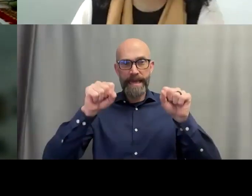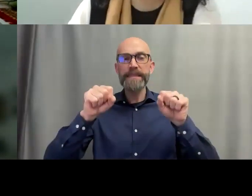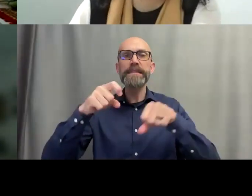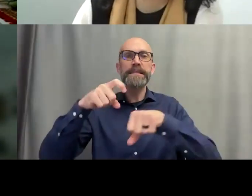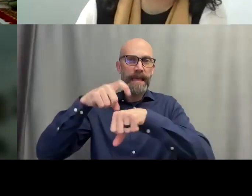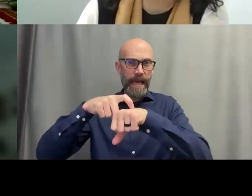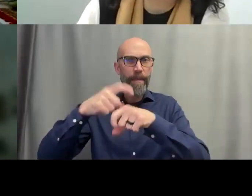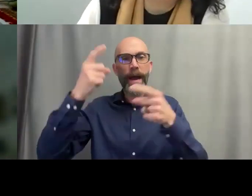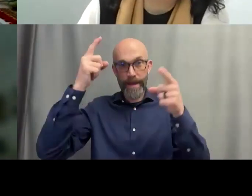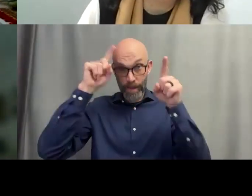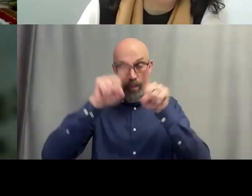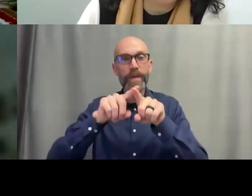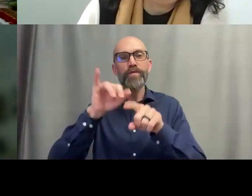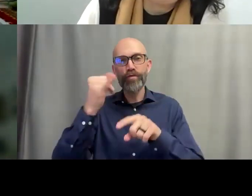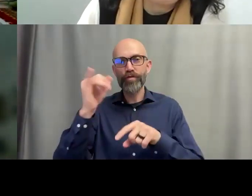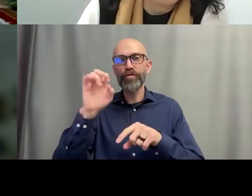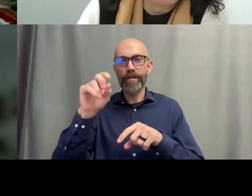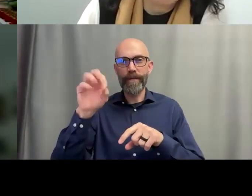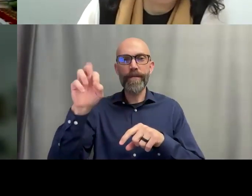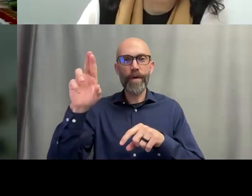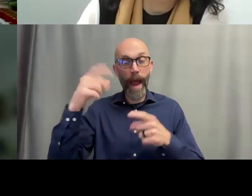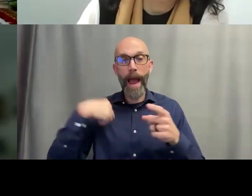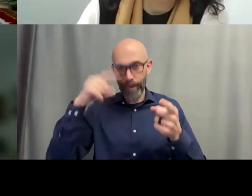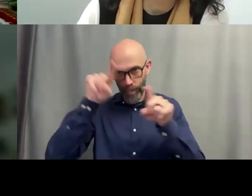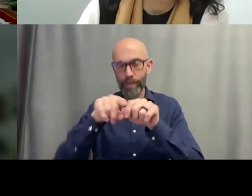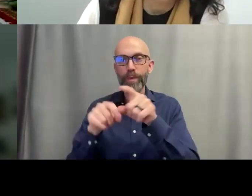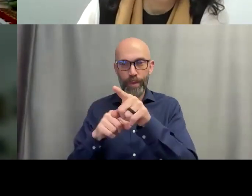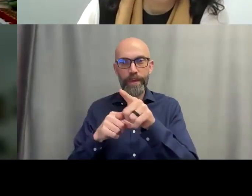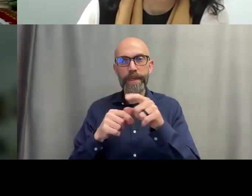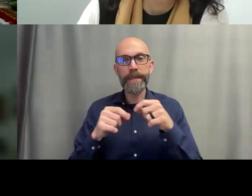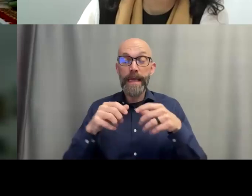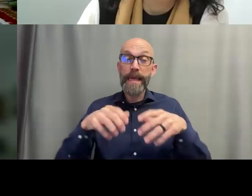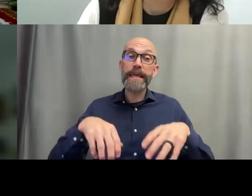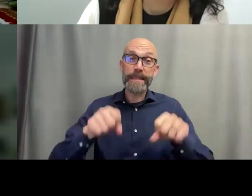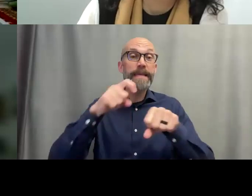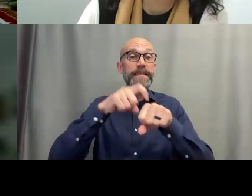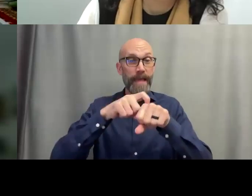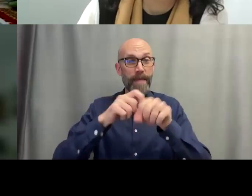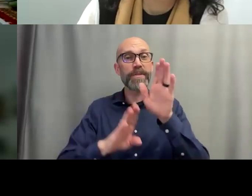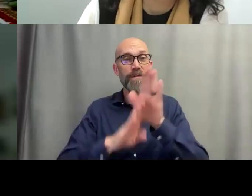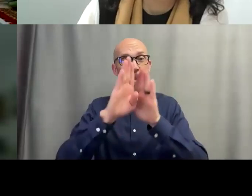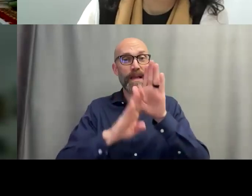Jennifer, it does take time to develop a ZTC course.